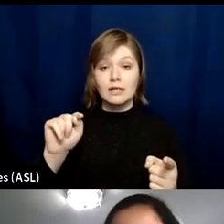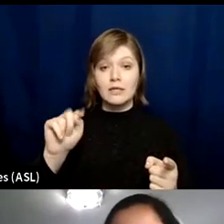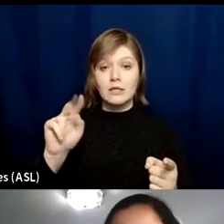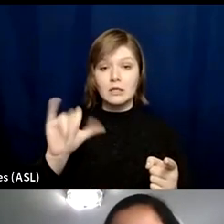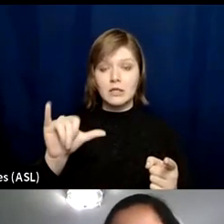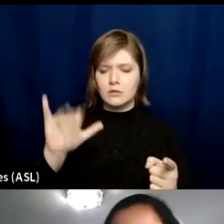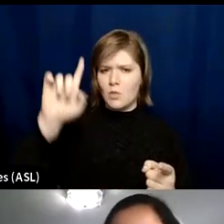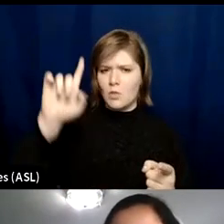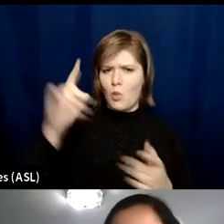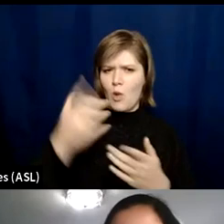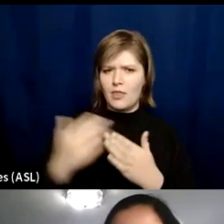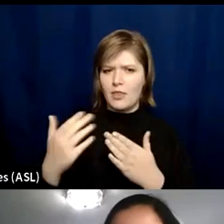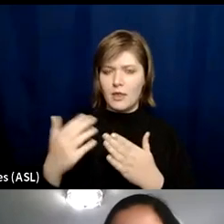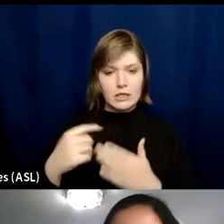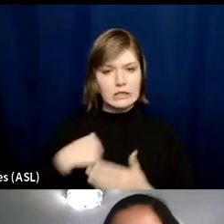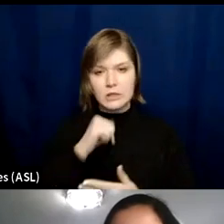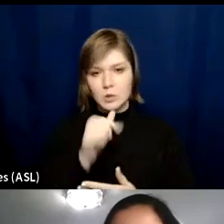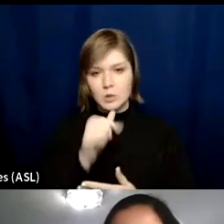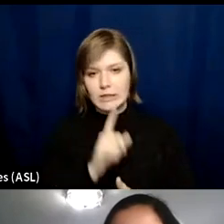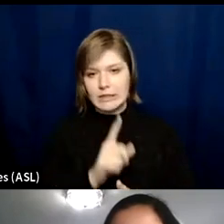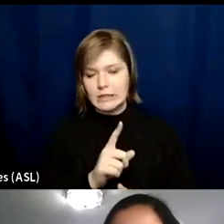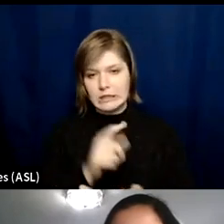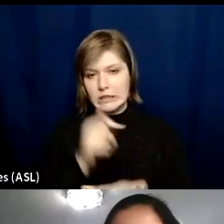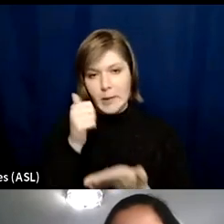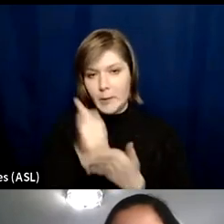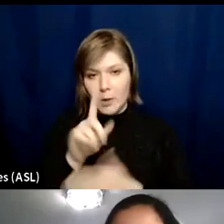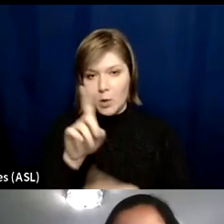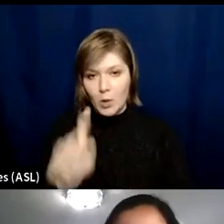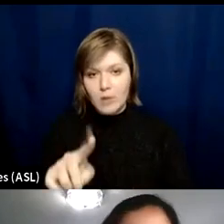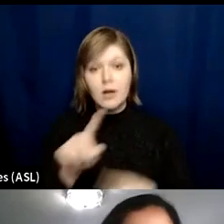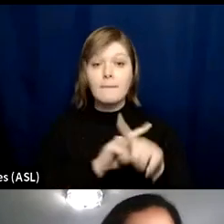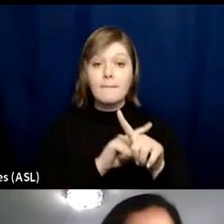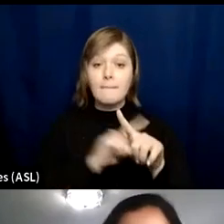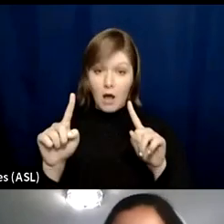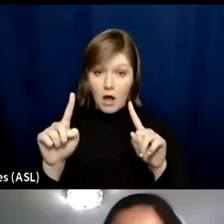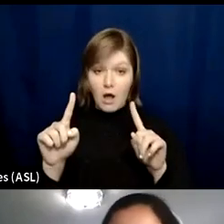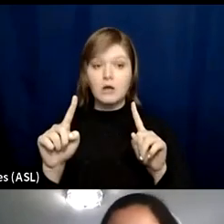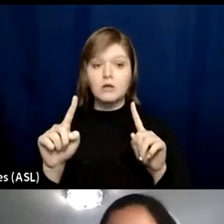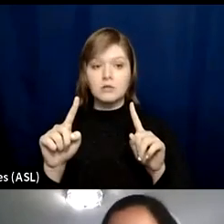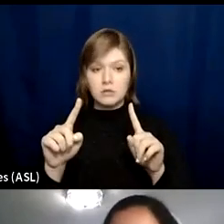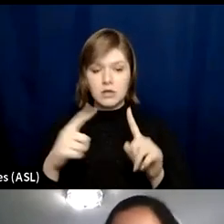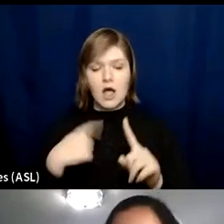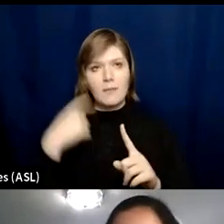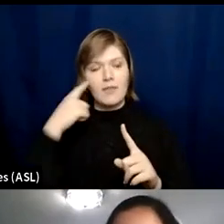That would be my primary. Really just calling all of the different companies saying, "Hey, I